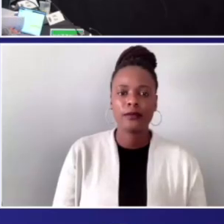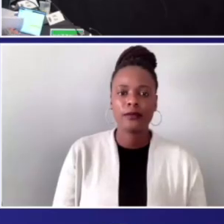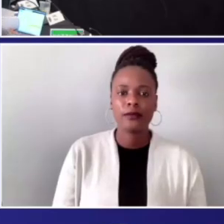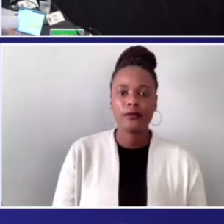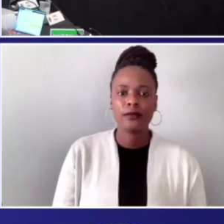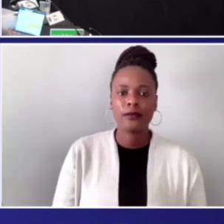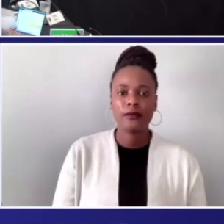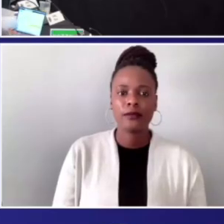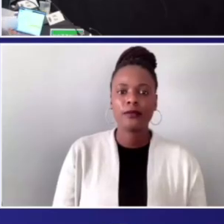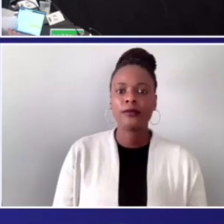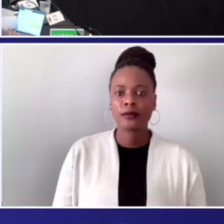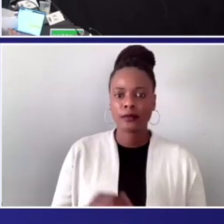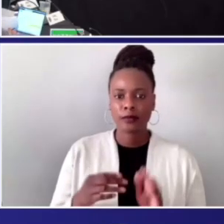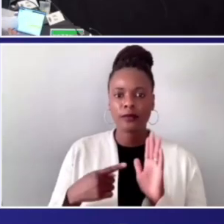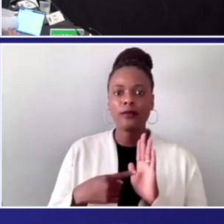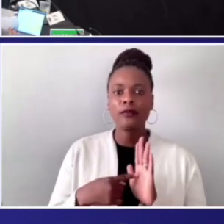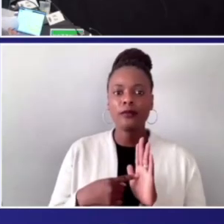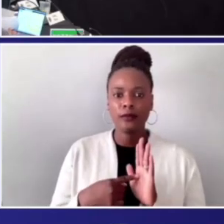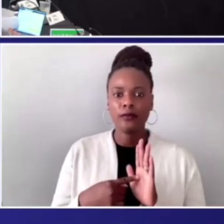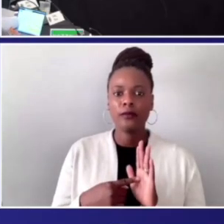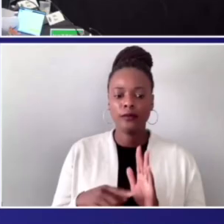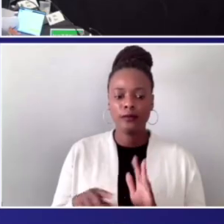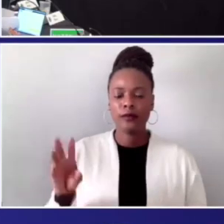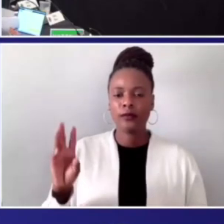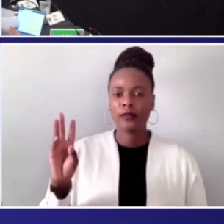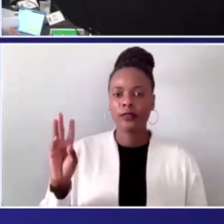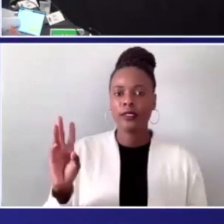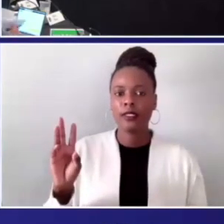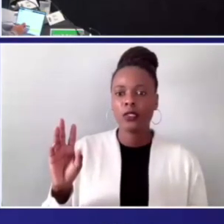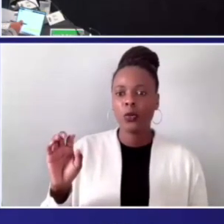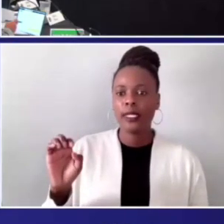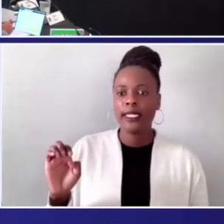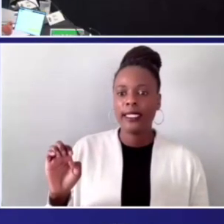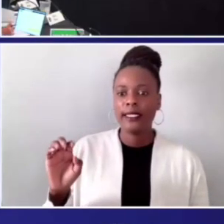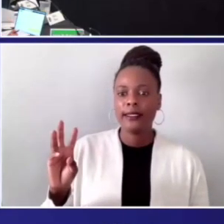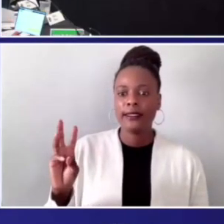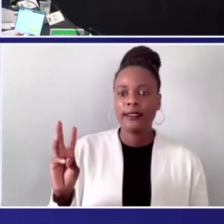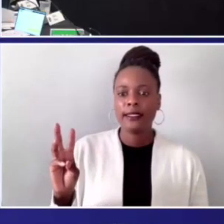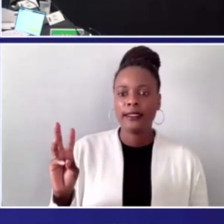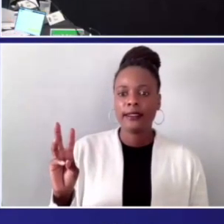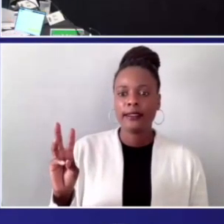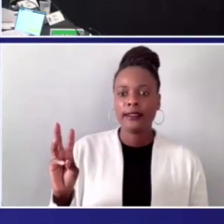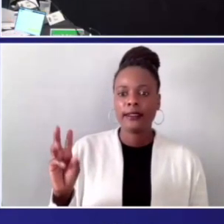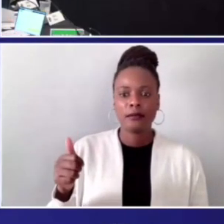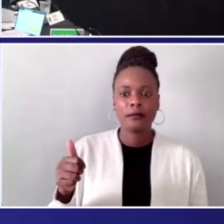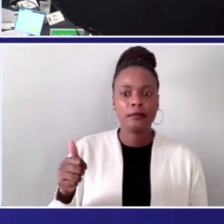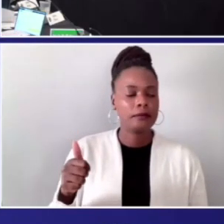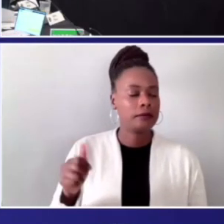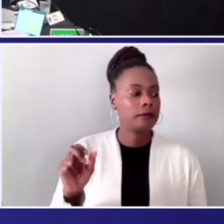Right here. So it's (6), so it's (e)(6)? Yeah. Okay. Alright.